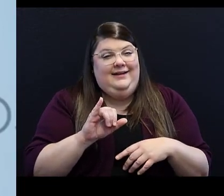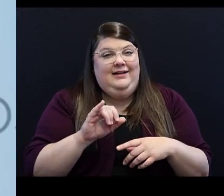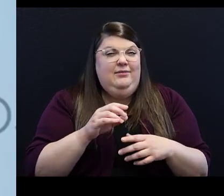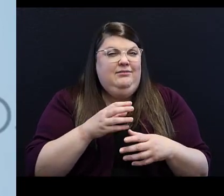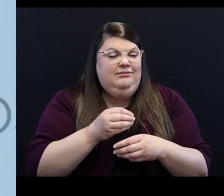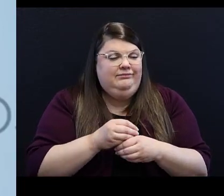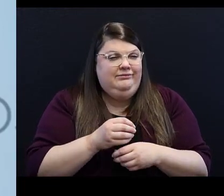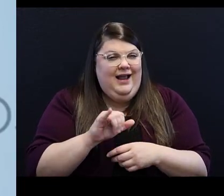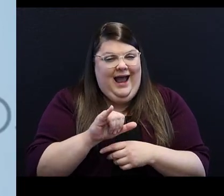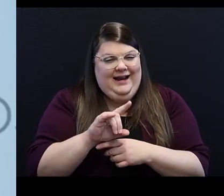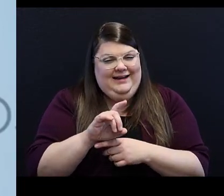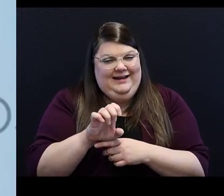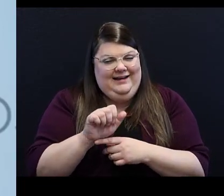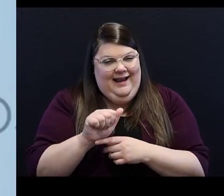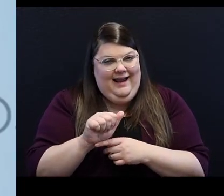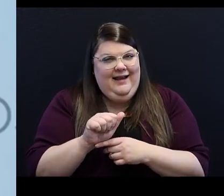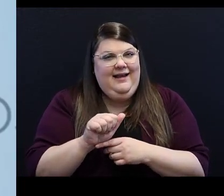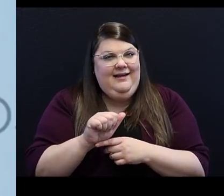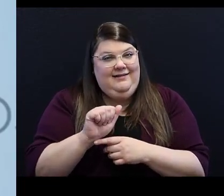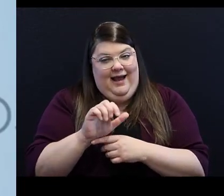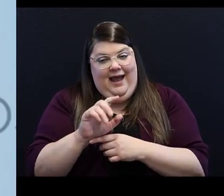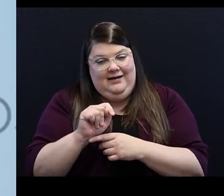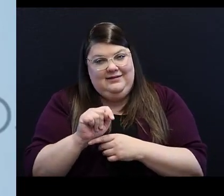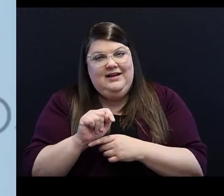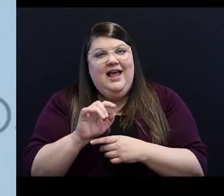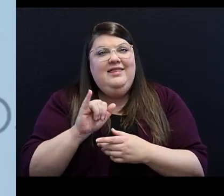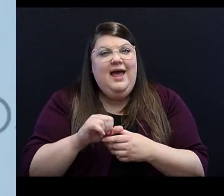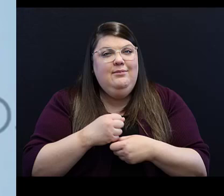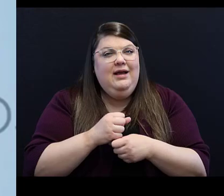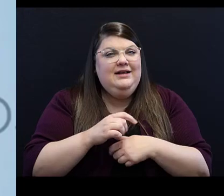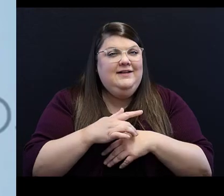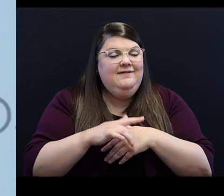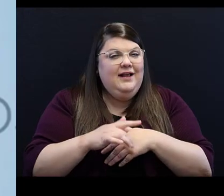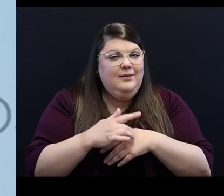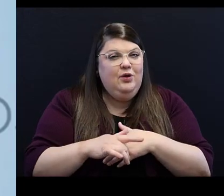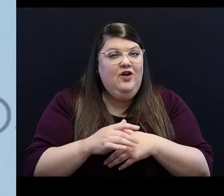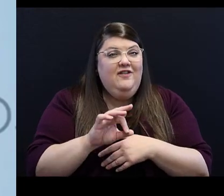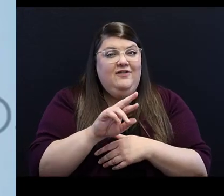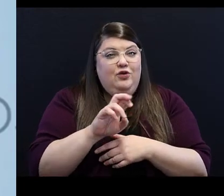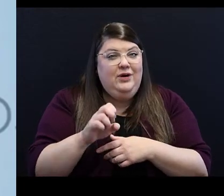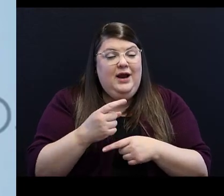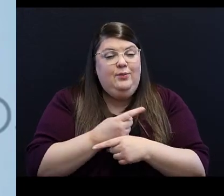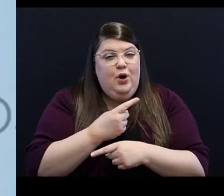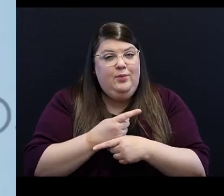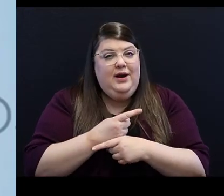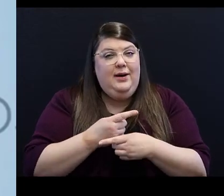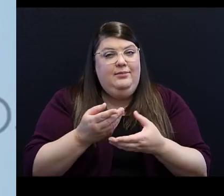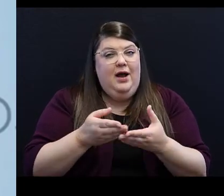referred to as “IDEA”) makes available a free appropriate public education to eligible